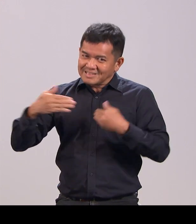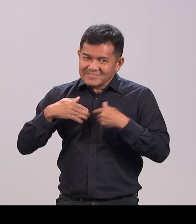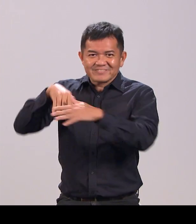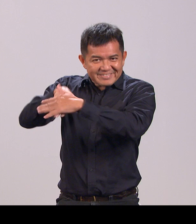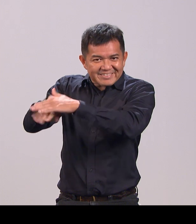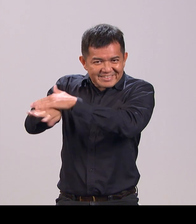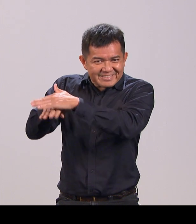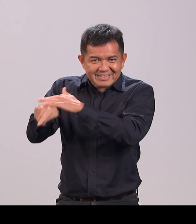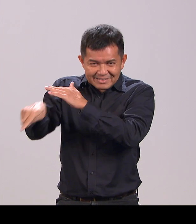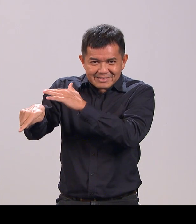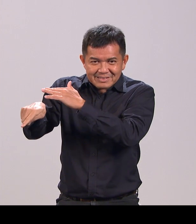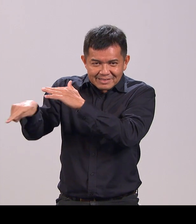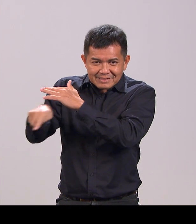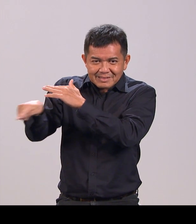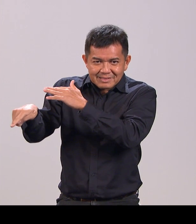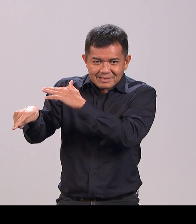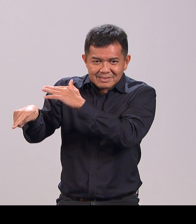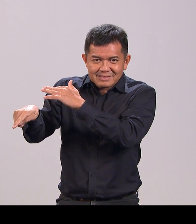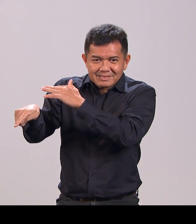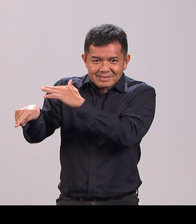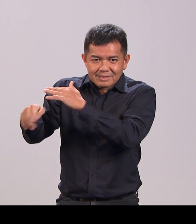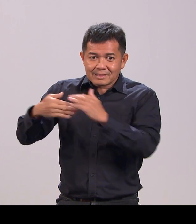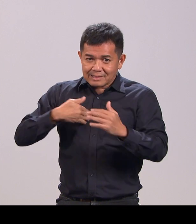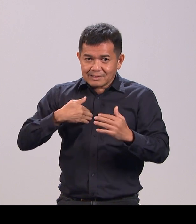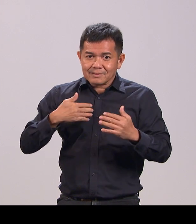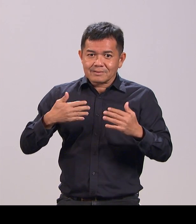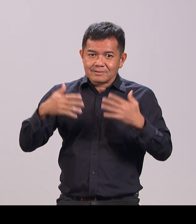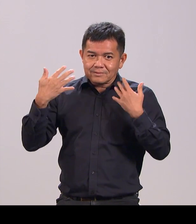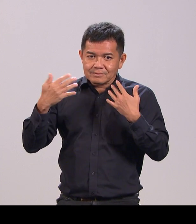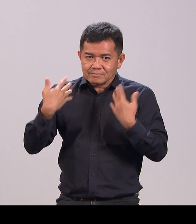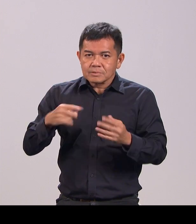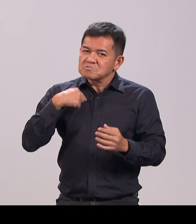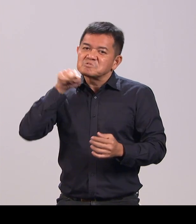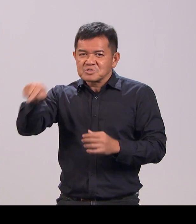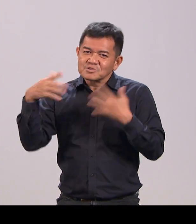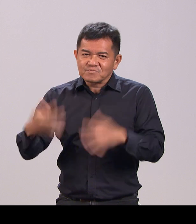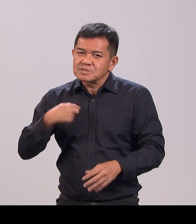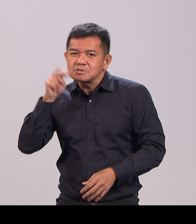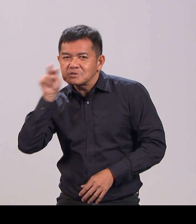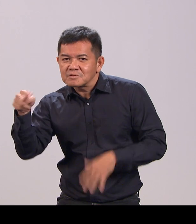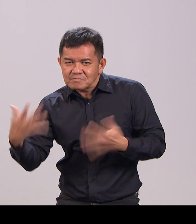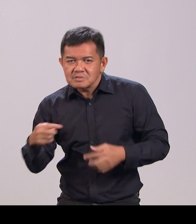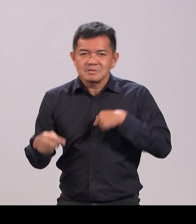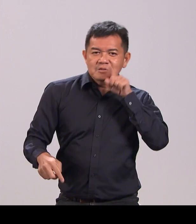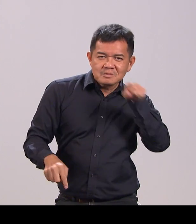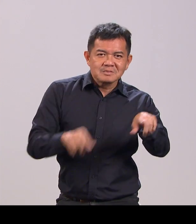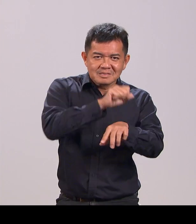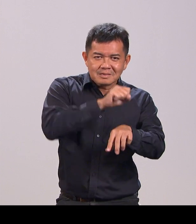I visited Block 71, both here in Ayer Rajah and also in San Francisco (SF). This one is talking to our young people in SF.